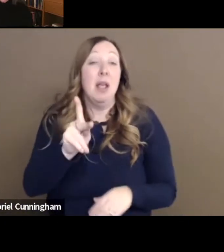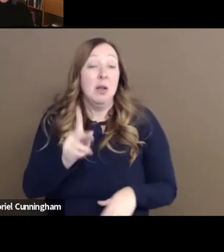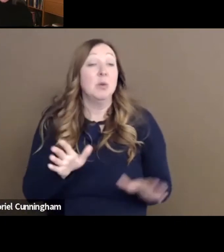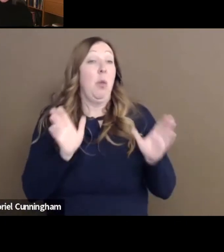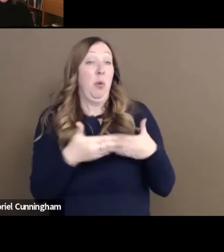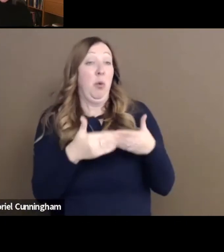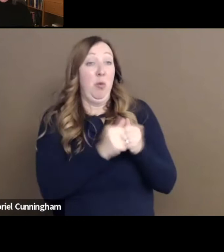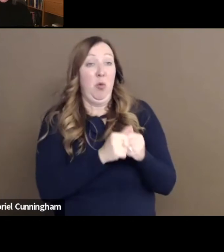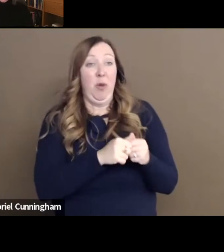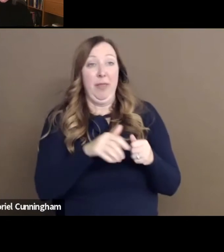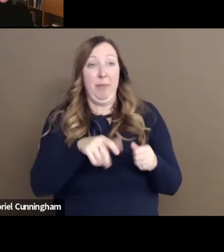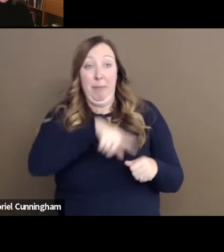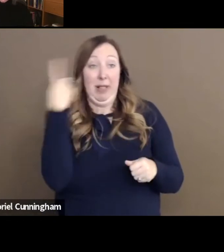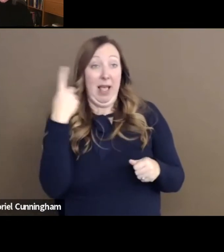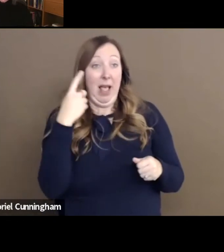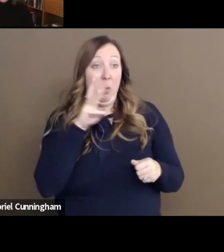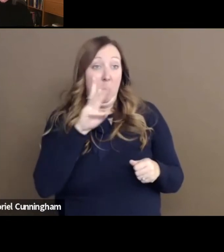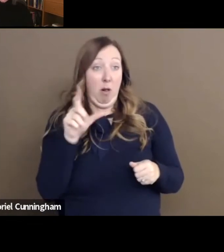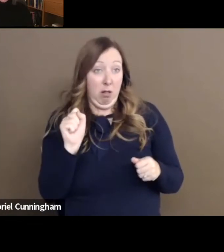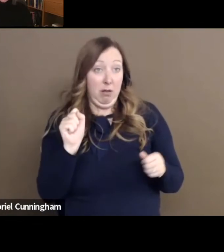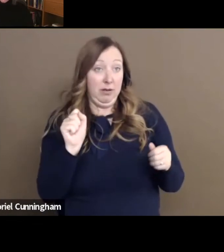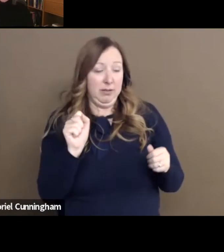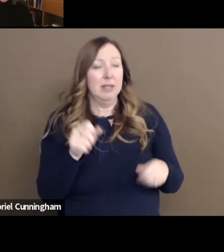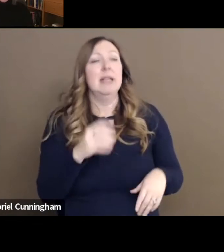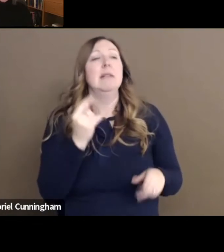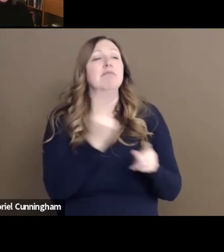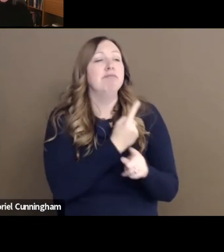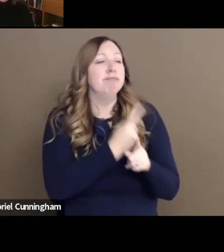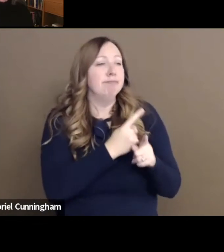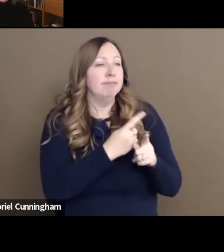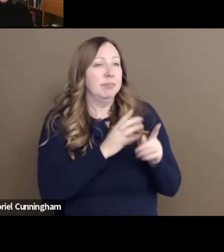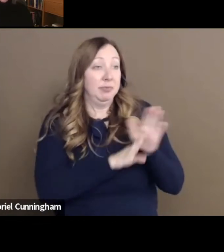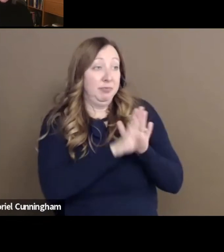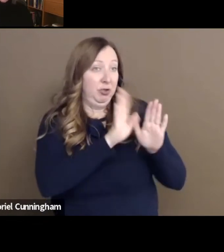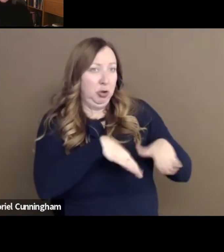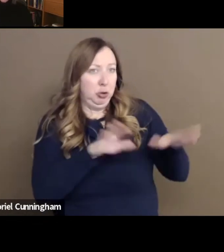typically developing children definitely